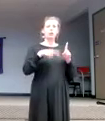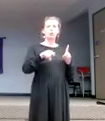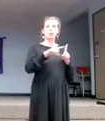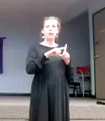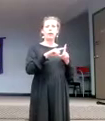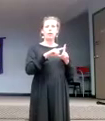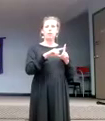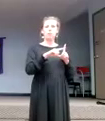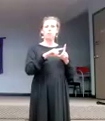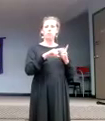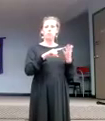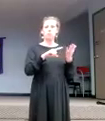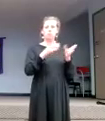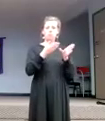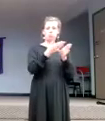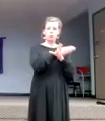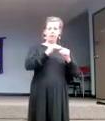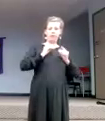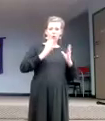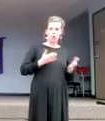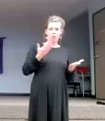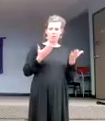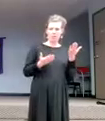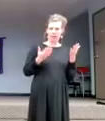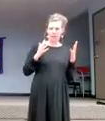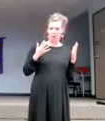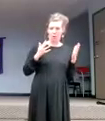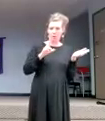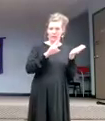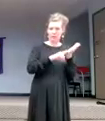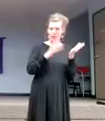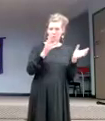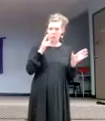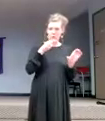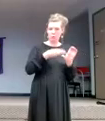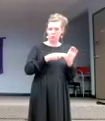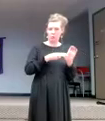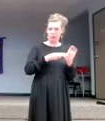They were wondering if the previous owner may have signed to want to get on the project before